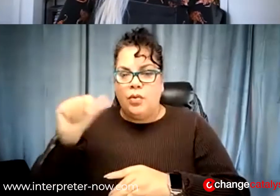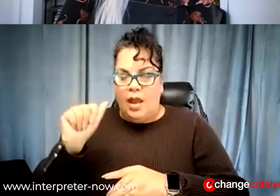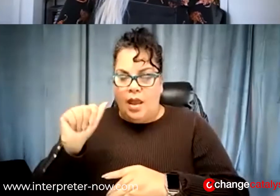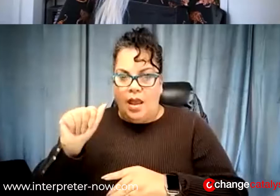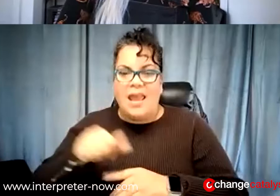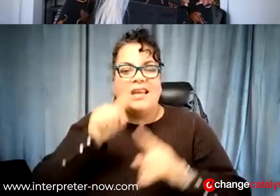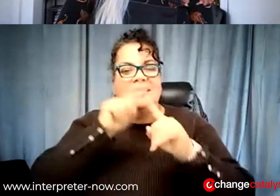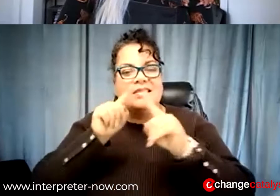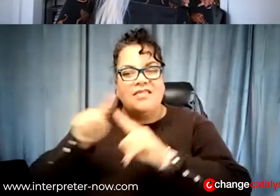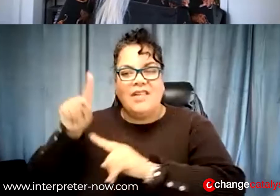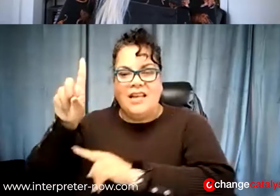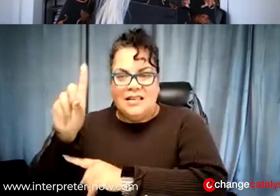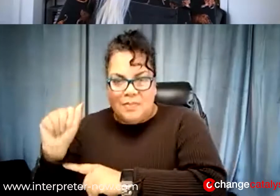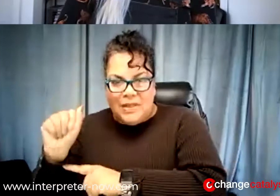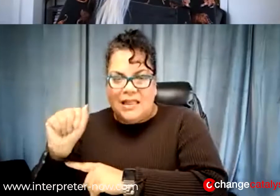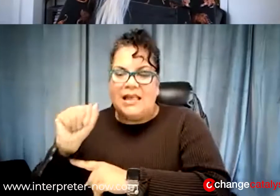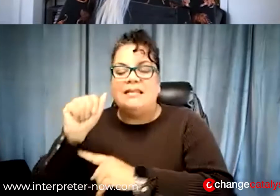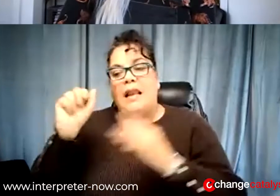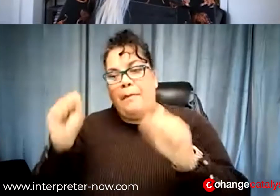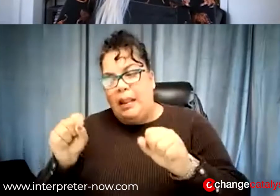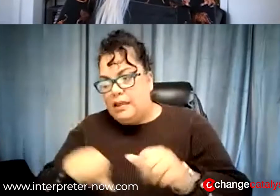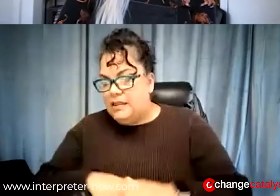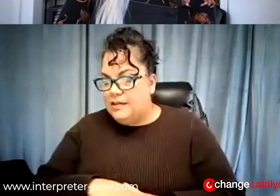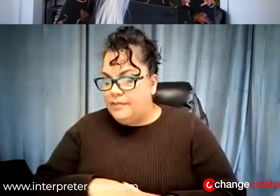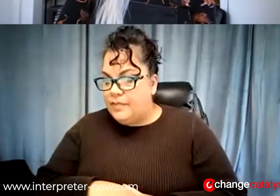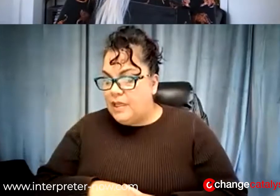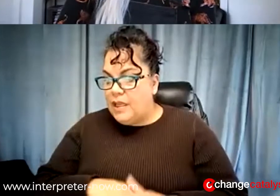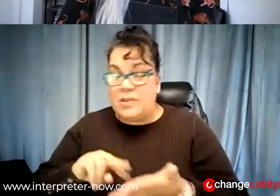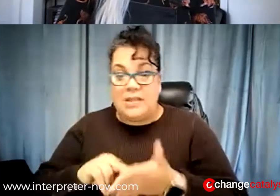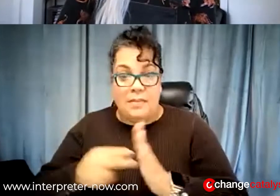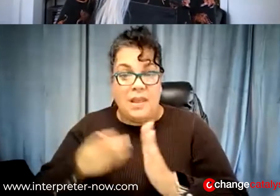abilities. And so, the result is that we're both plucking out information, which I think a lot of times